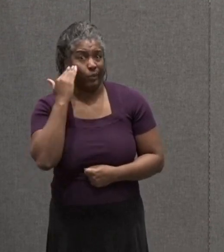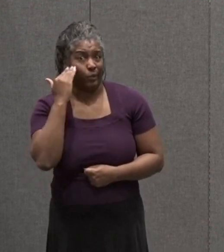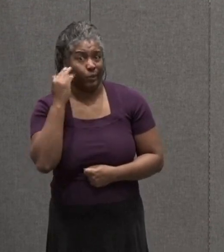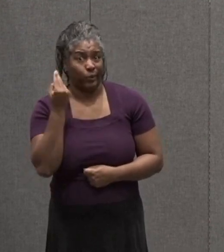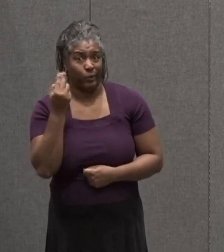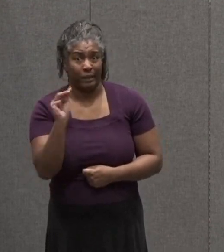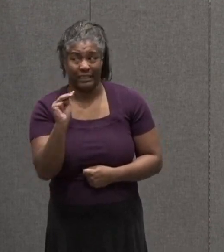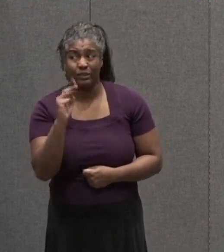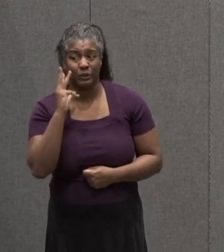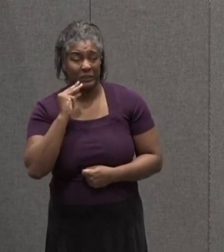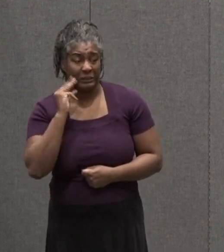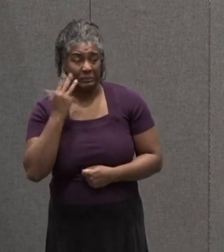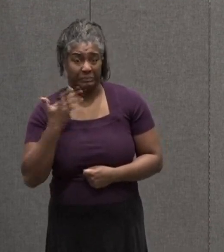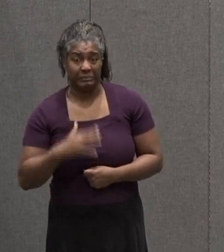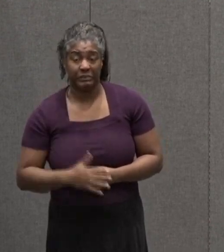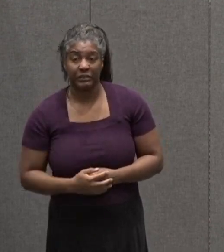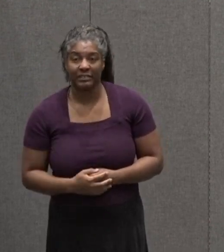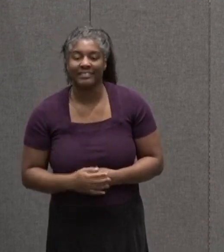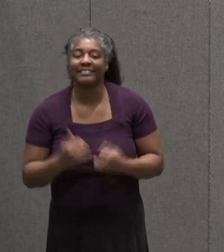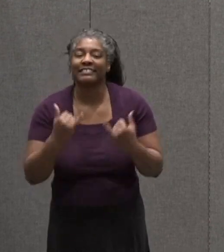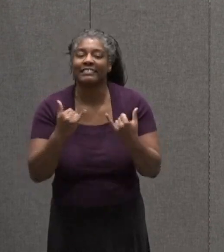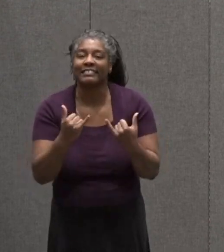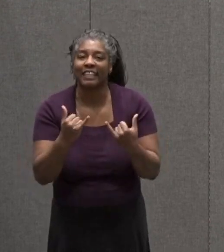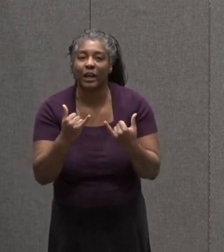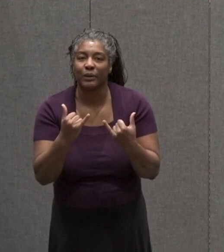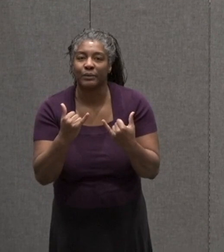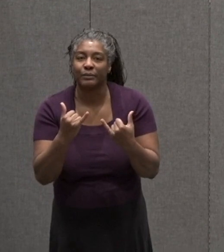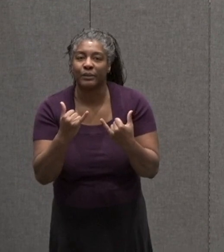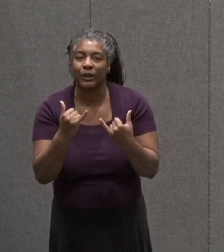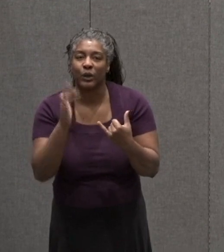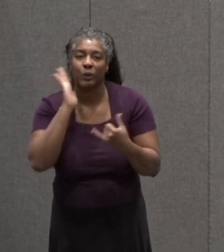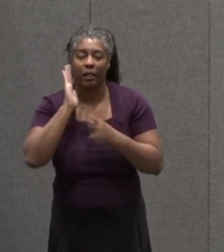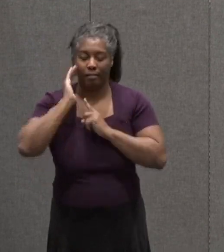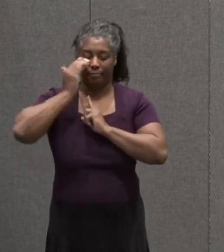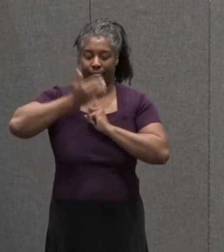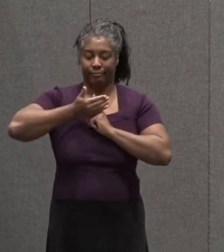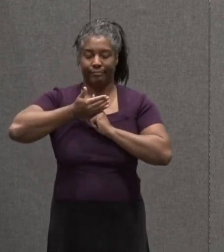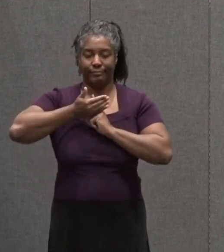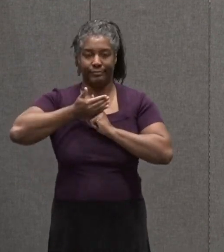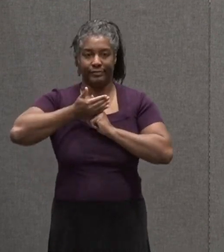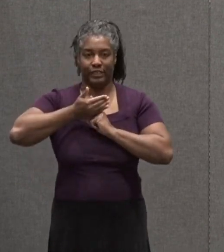We're gonna pretend now on the counter three. Were a crazy silly monkey